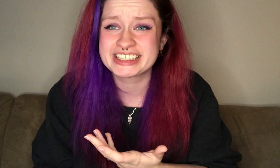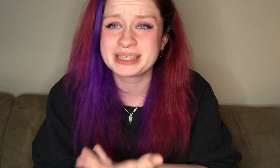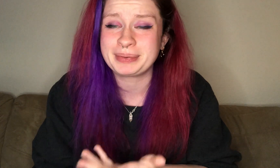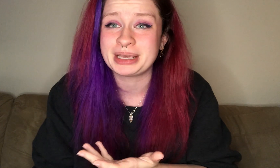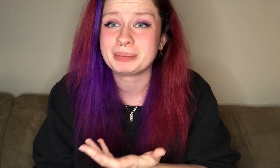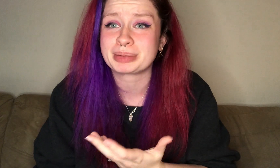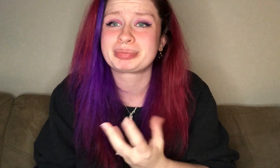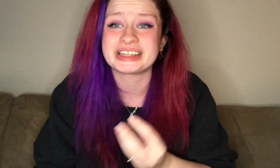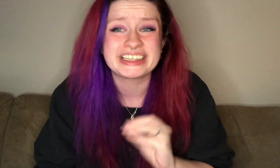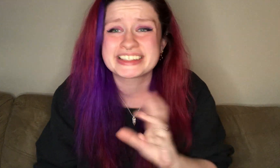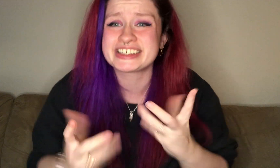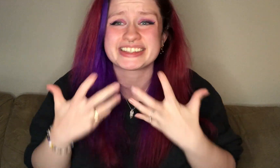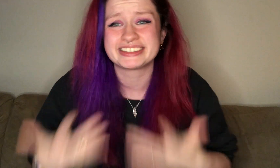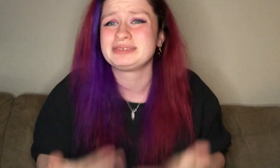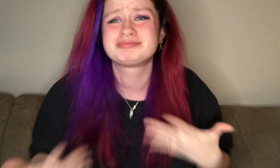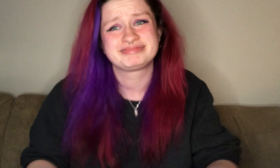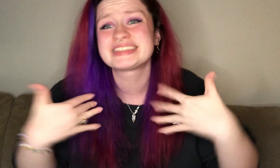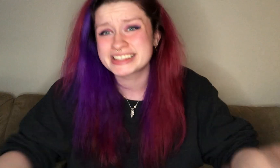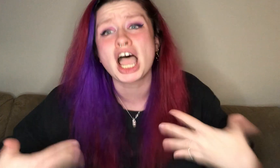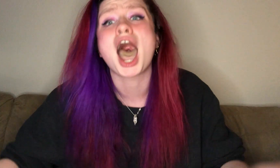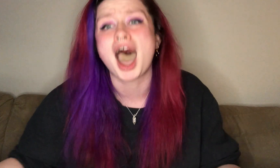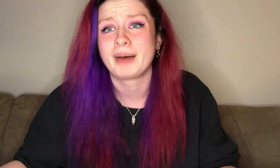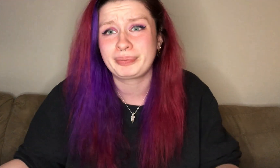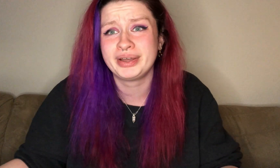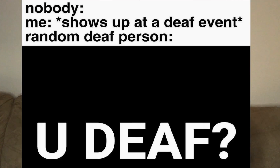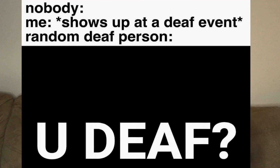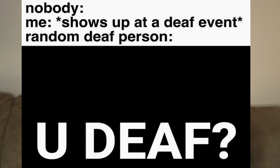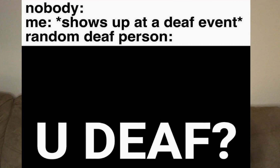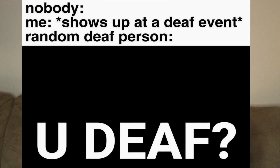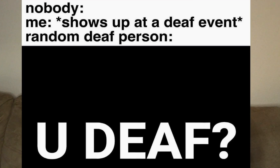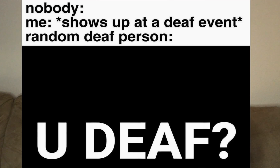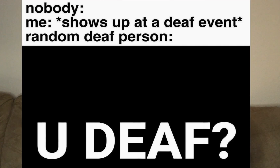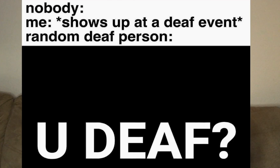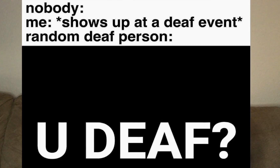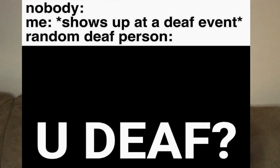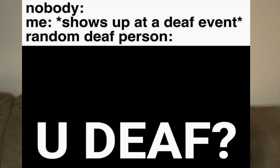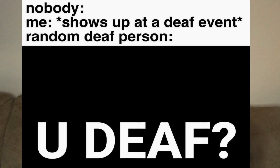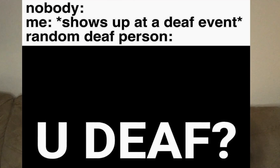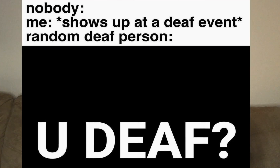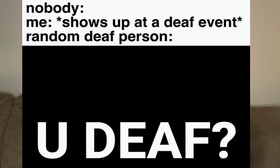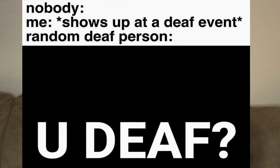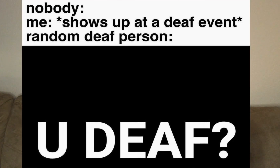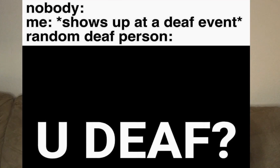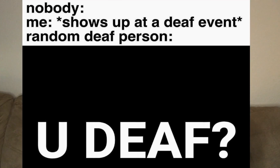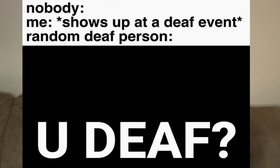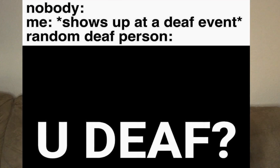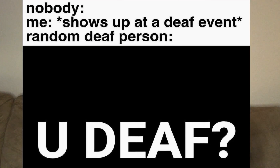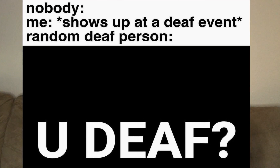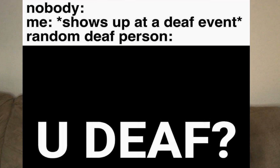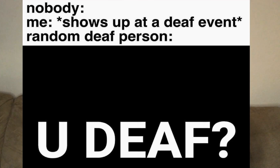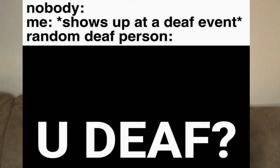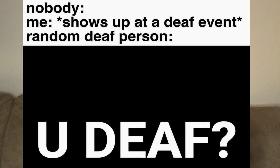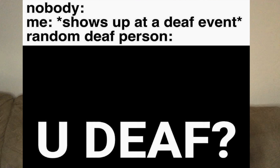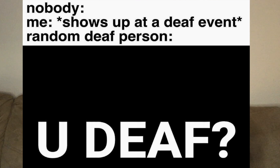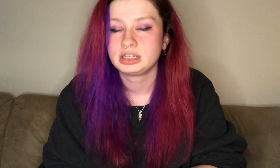to be but please just stop nobody: me: shows up at a Deaf event random Deaf person: you deaf?